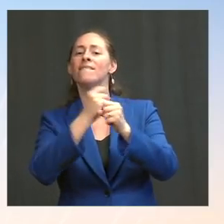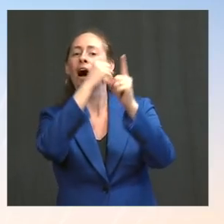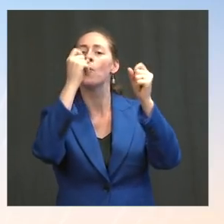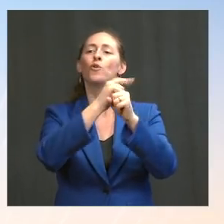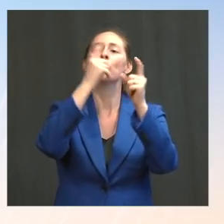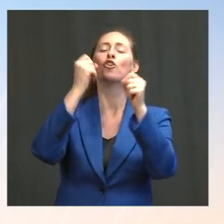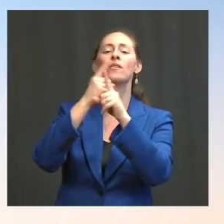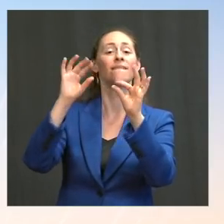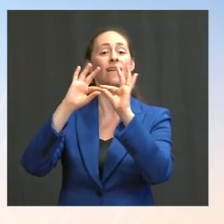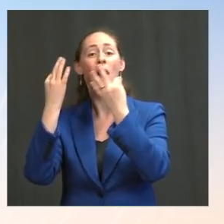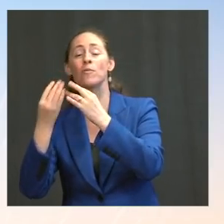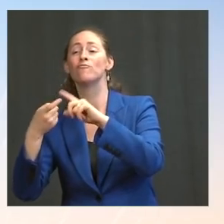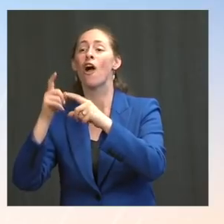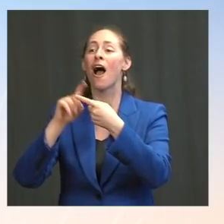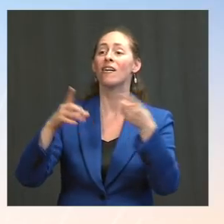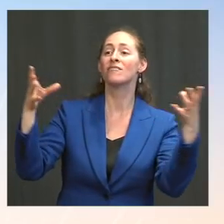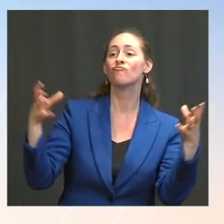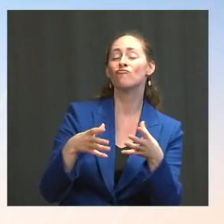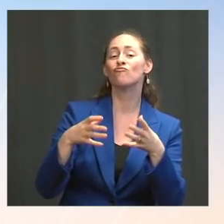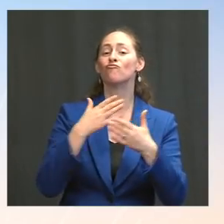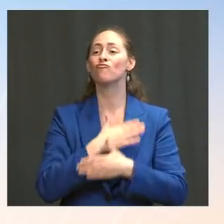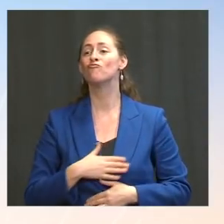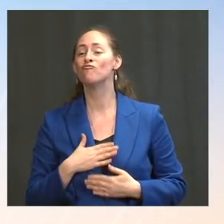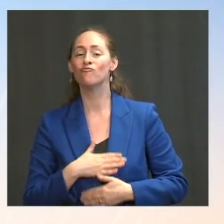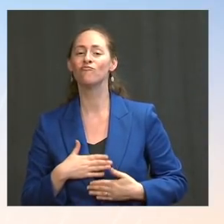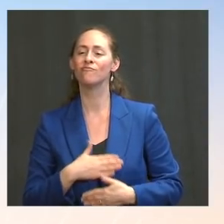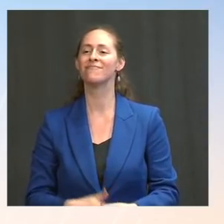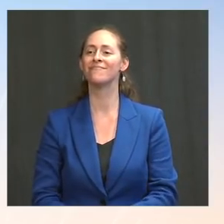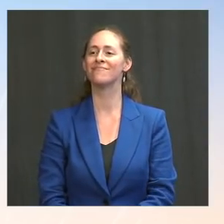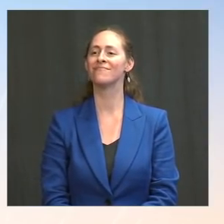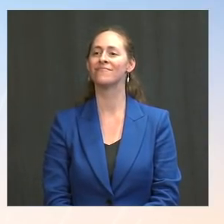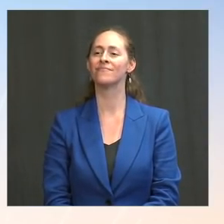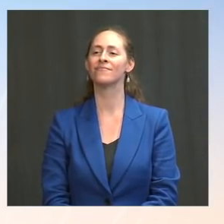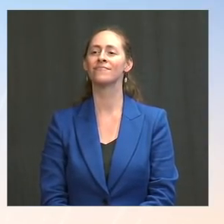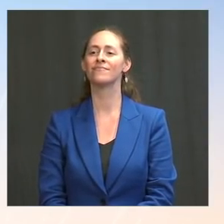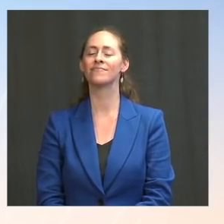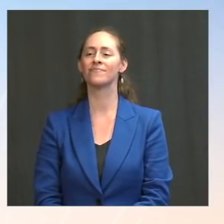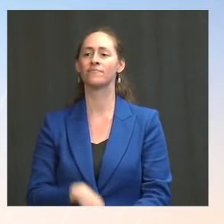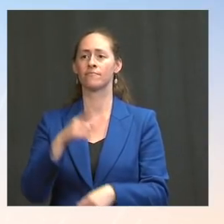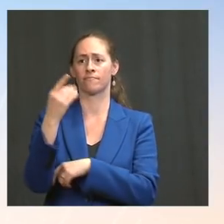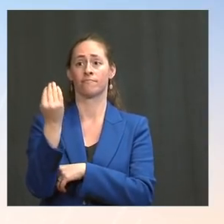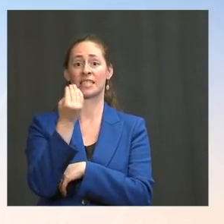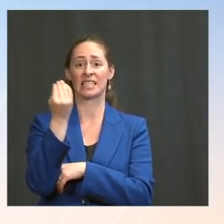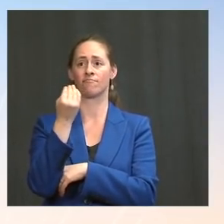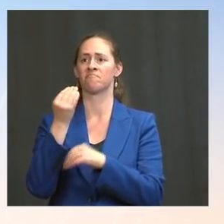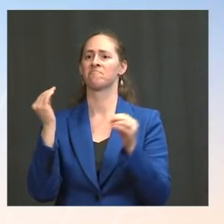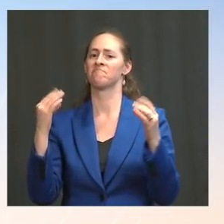On Monday, the President will not have public events. It is a federal holiday. And next week -- we will have more details,